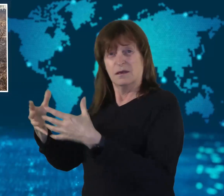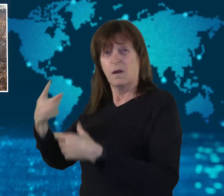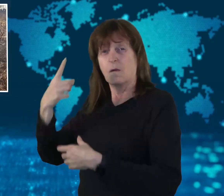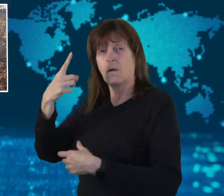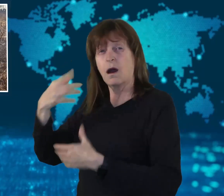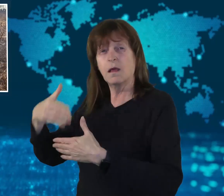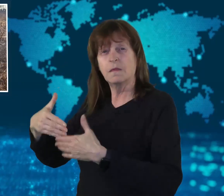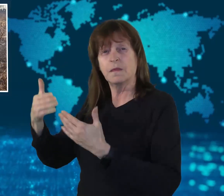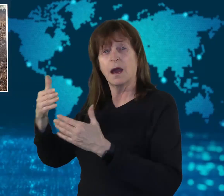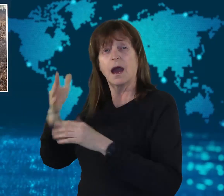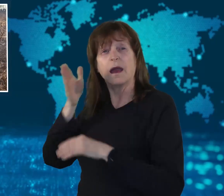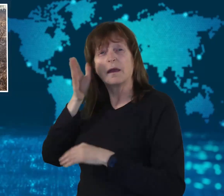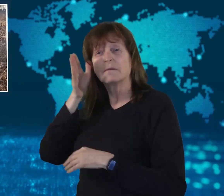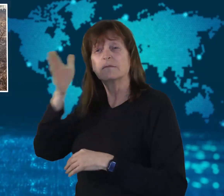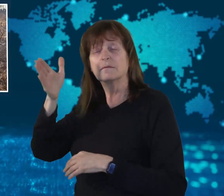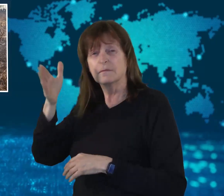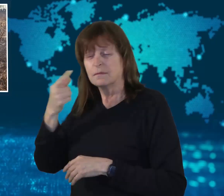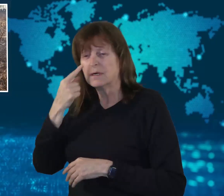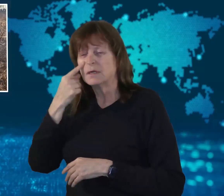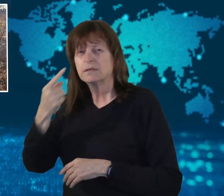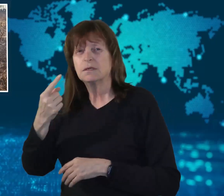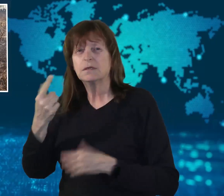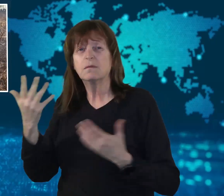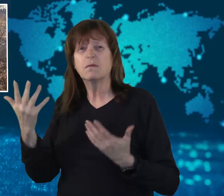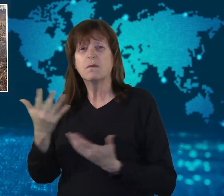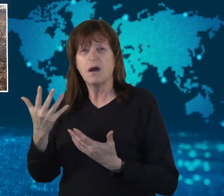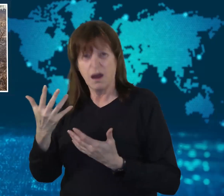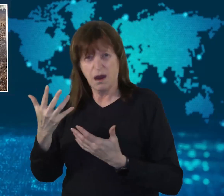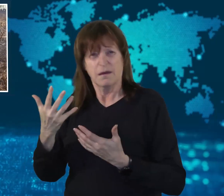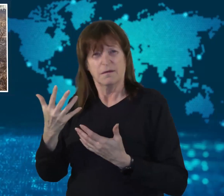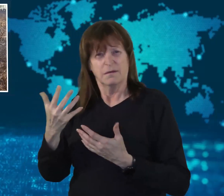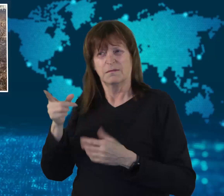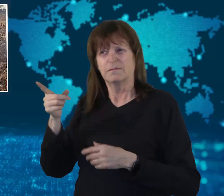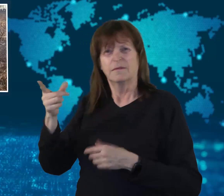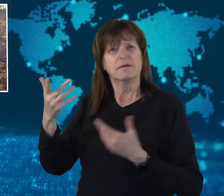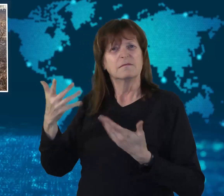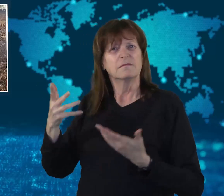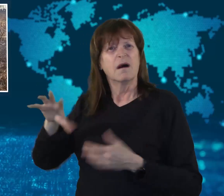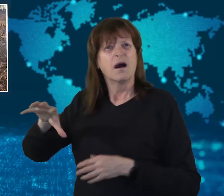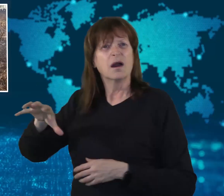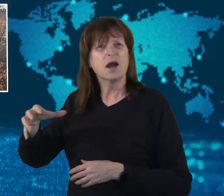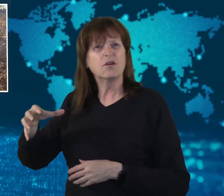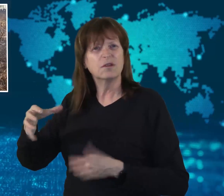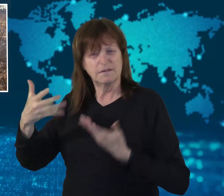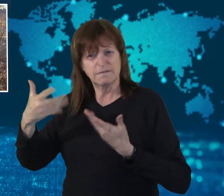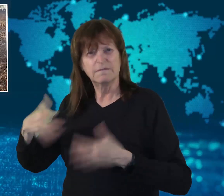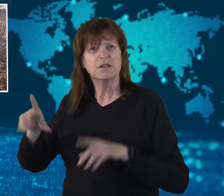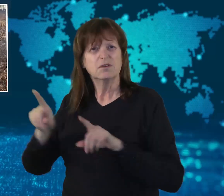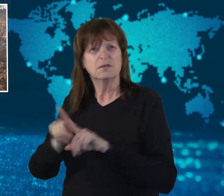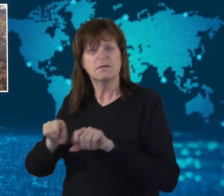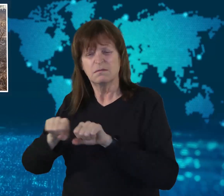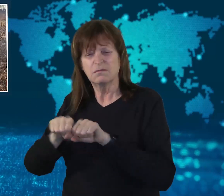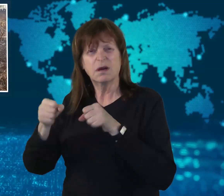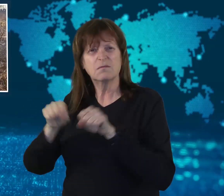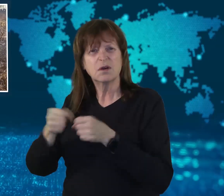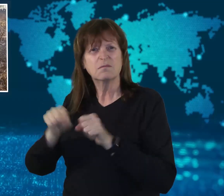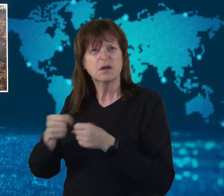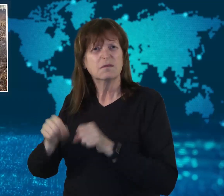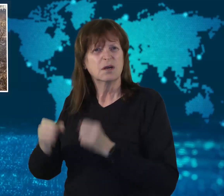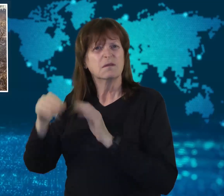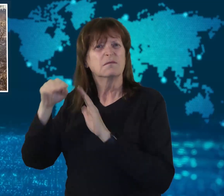see what crimes the country has committed.